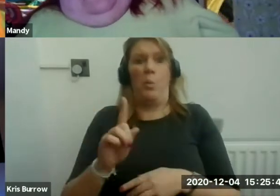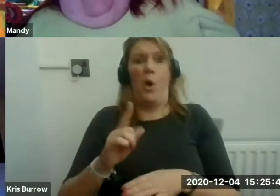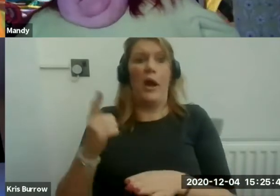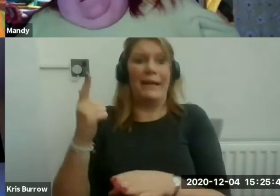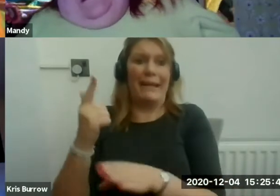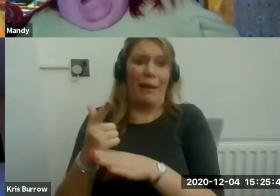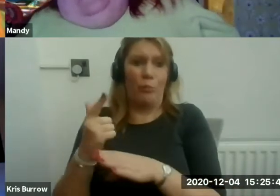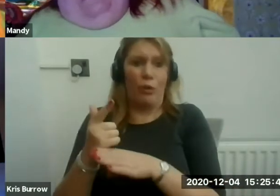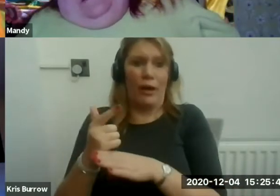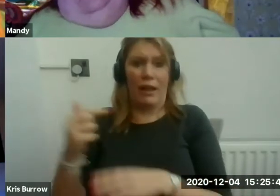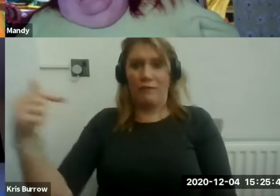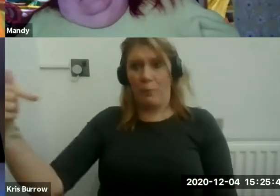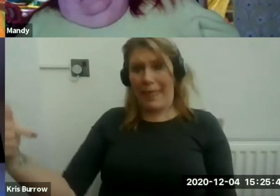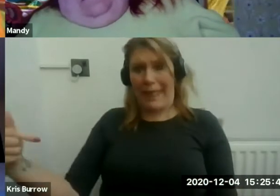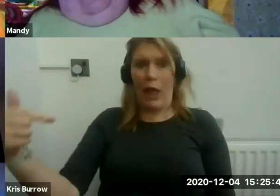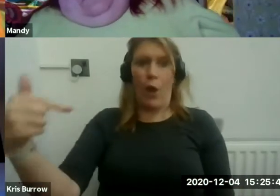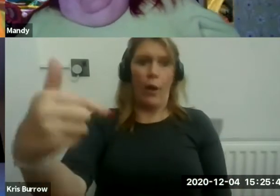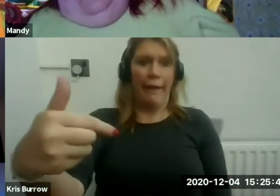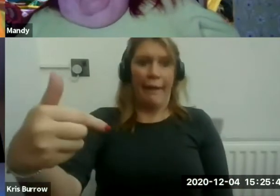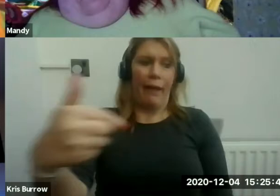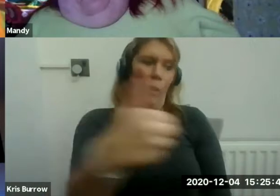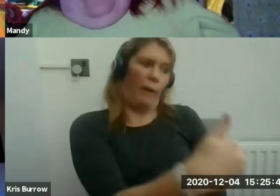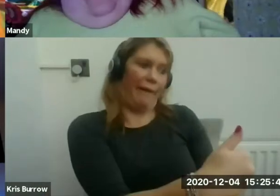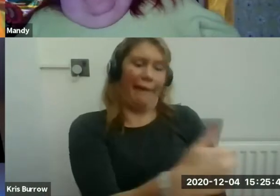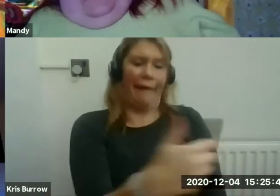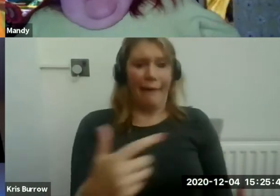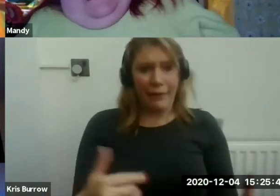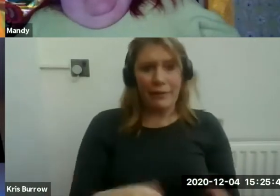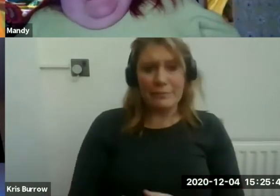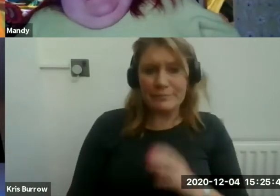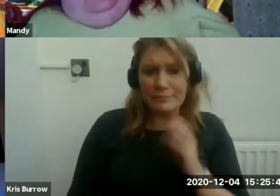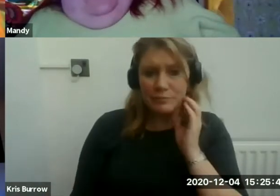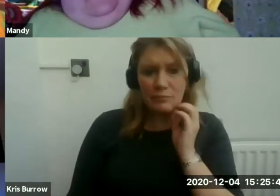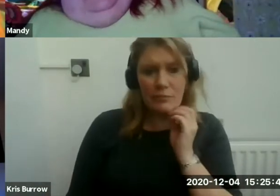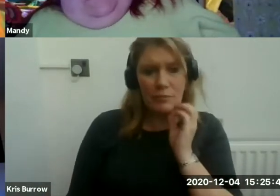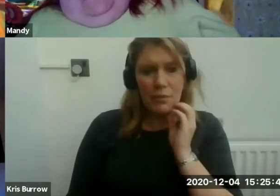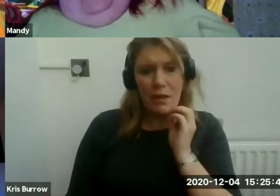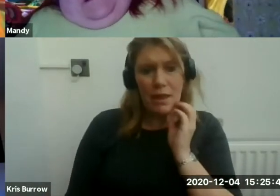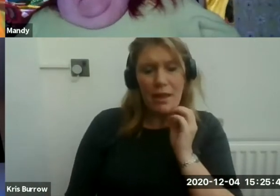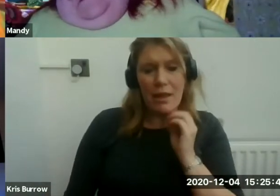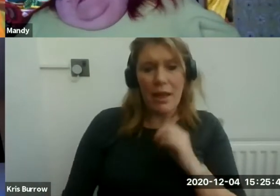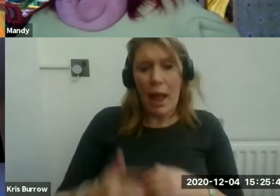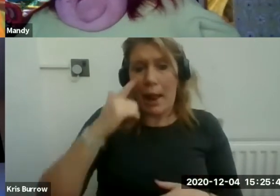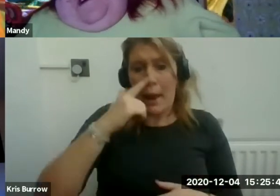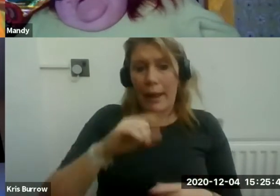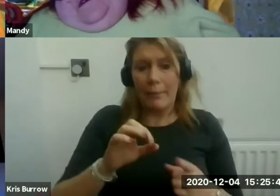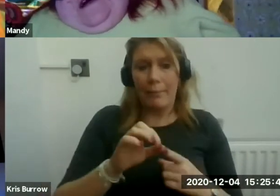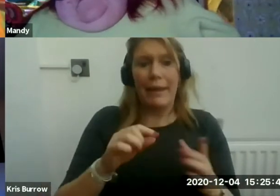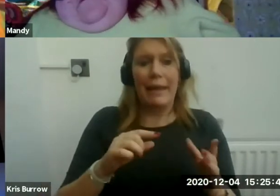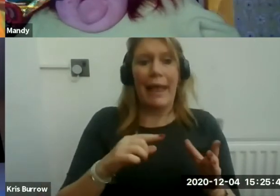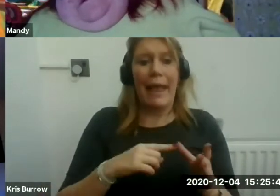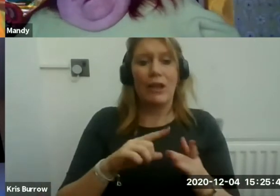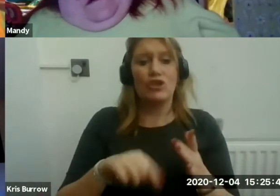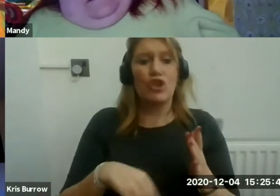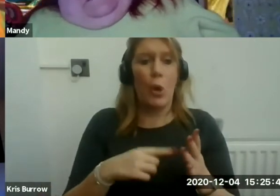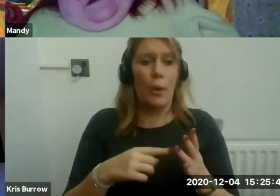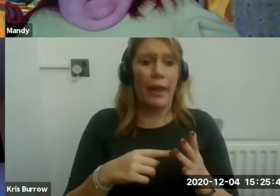So that helped all of us I think. It was a real experience, it was great. And